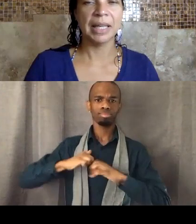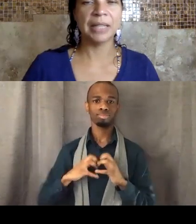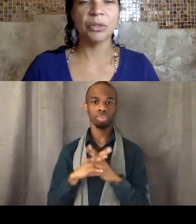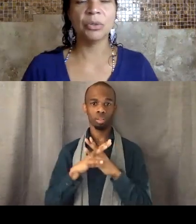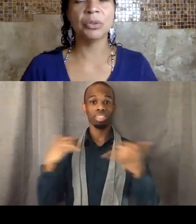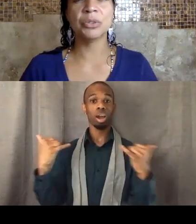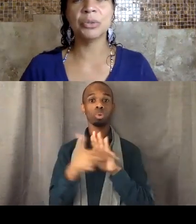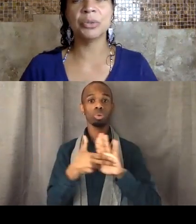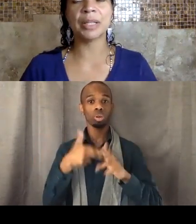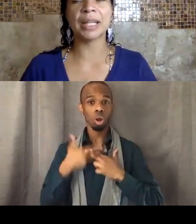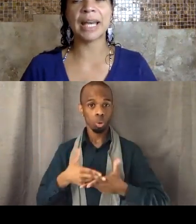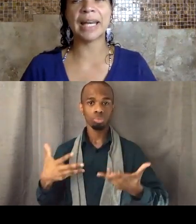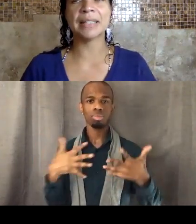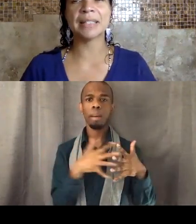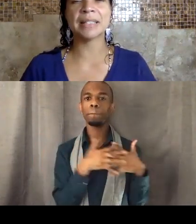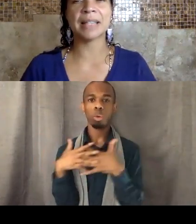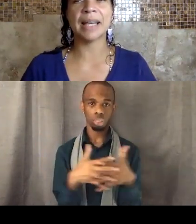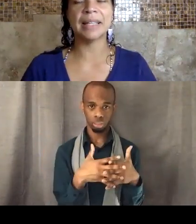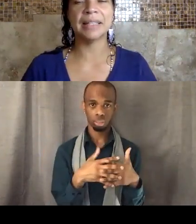And who'll do the last slide?